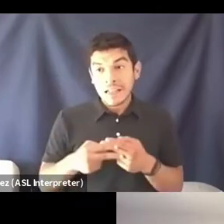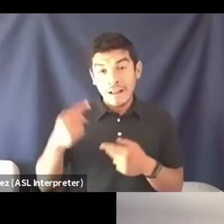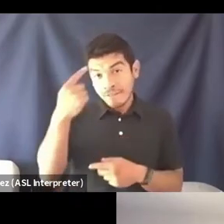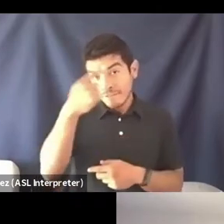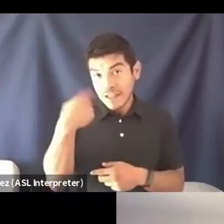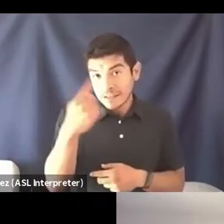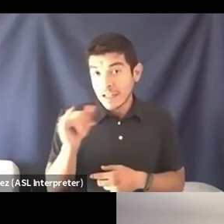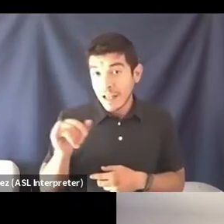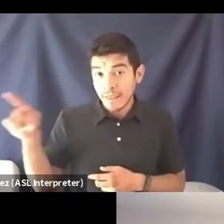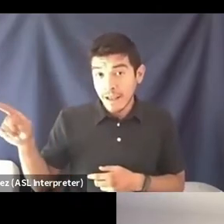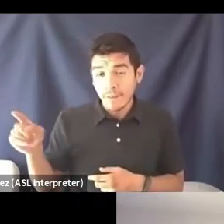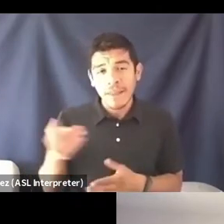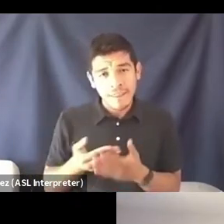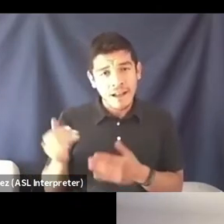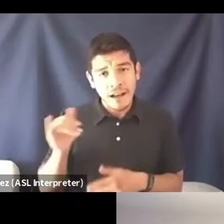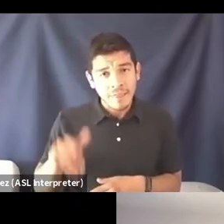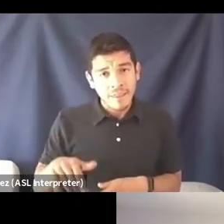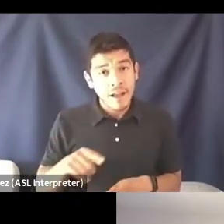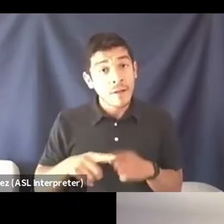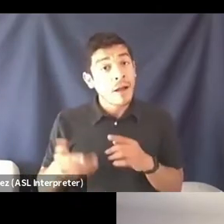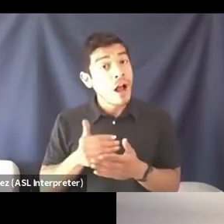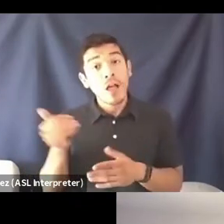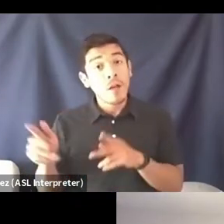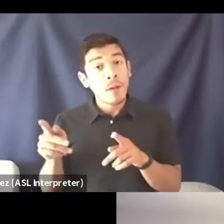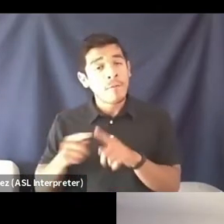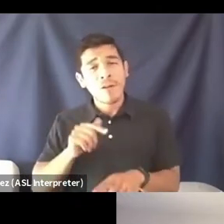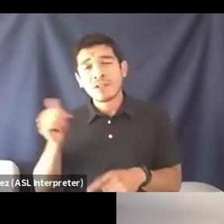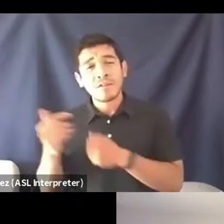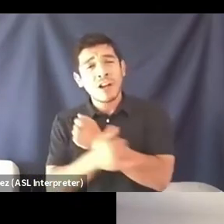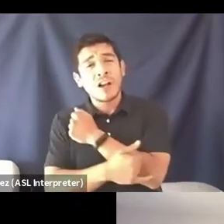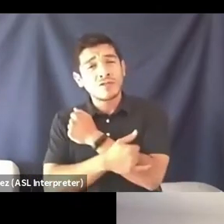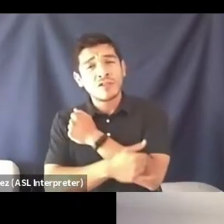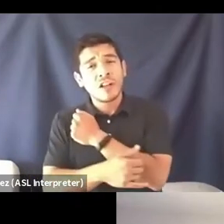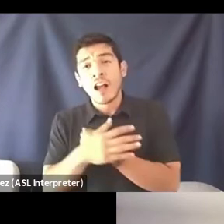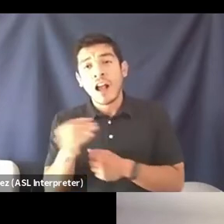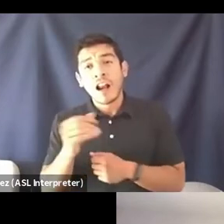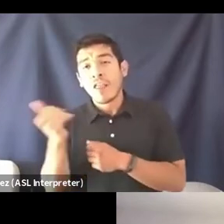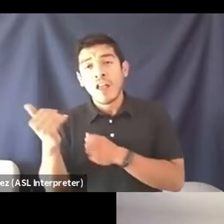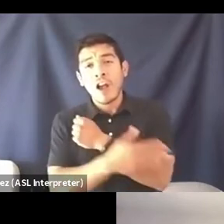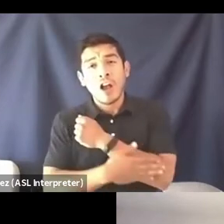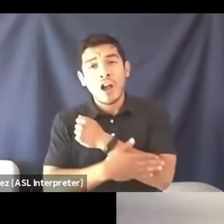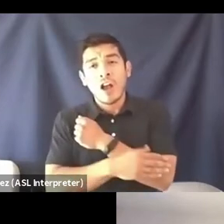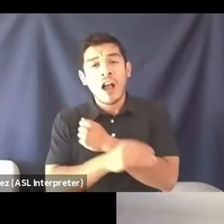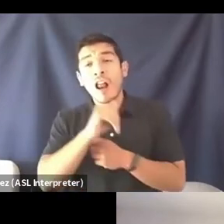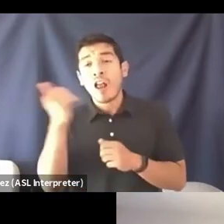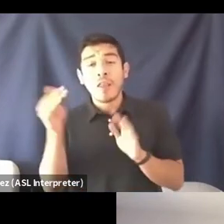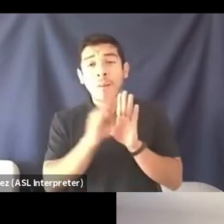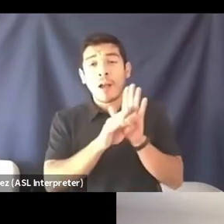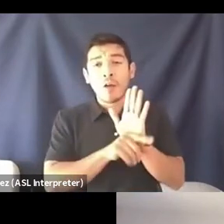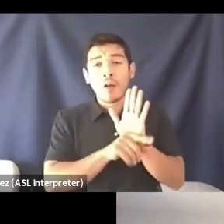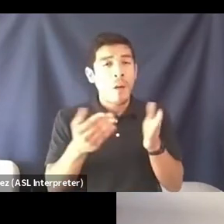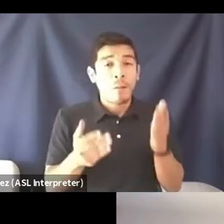But other people from different country and another country and another cultural background probably can't understand.